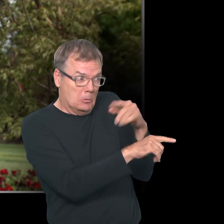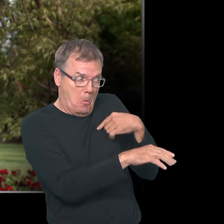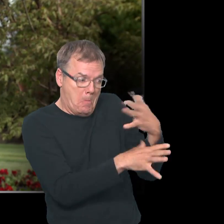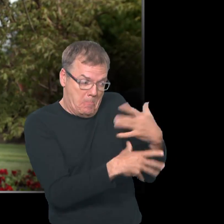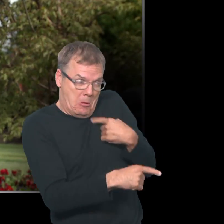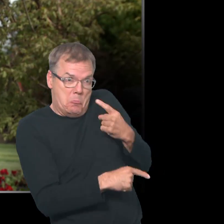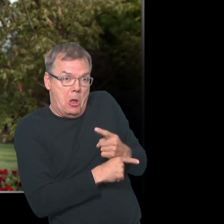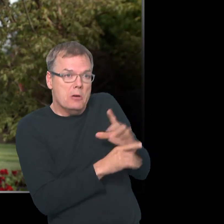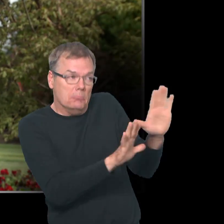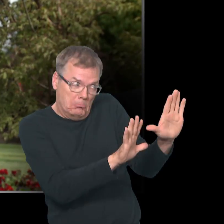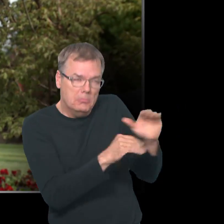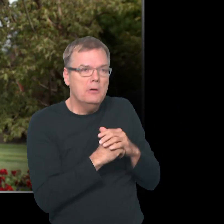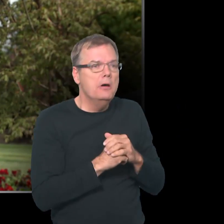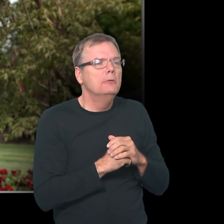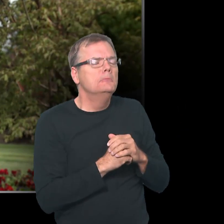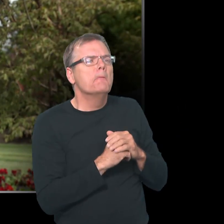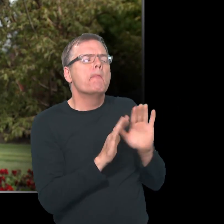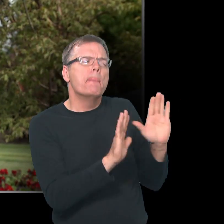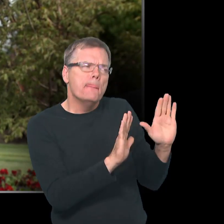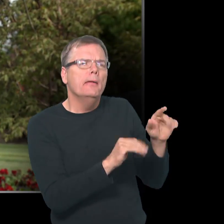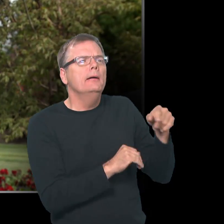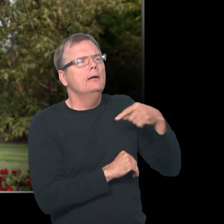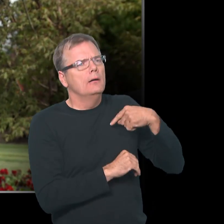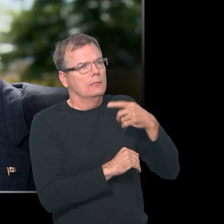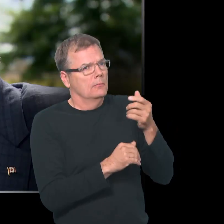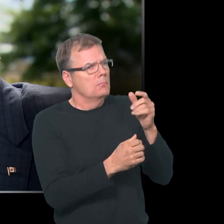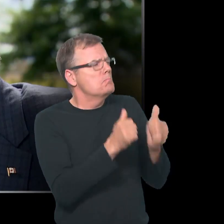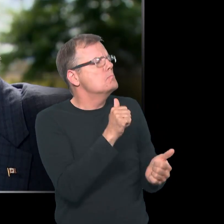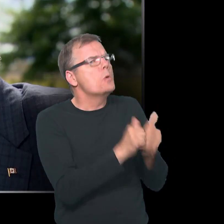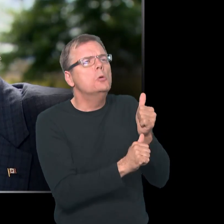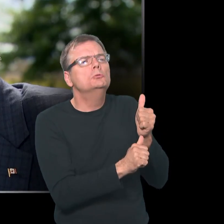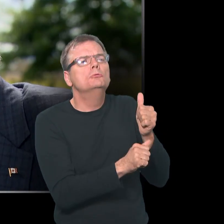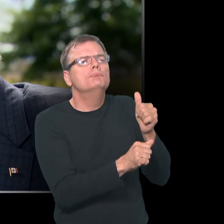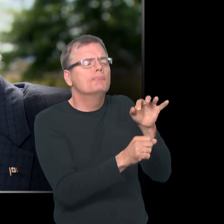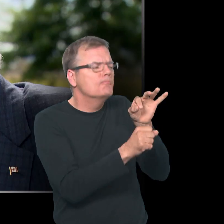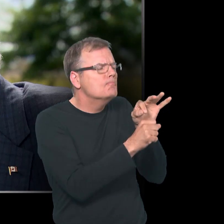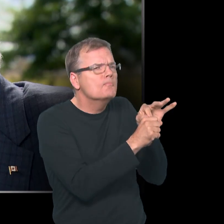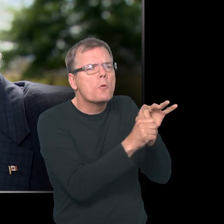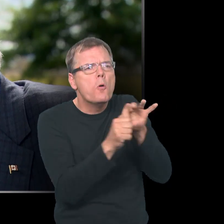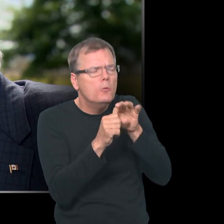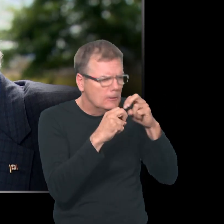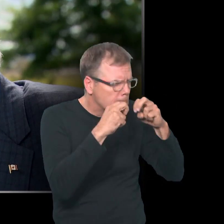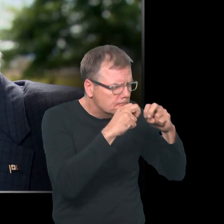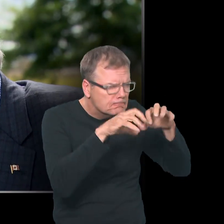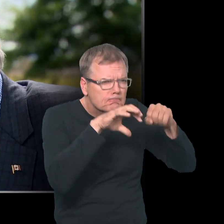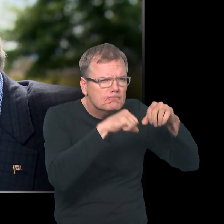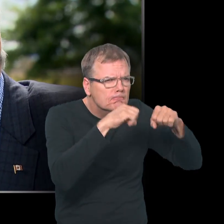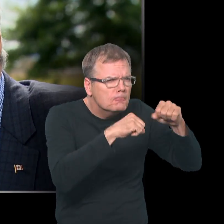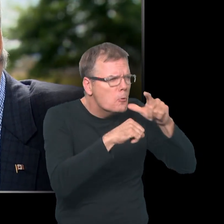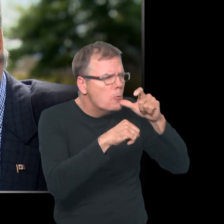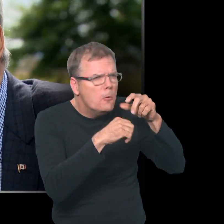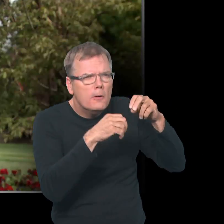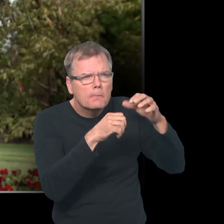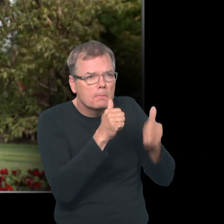Is it a correct assumption to make that whichever party ends up,